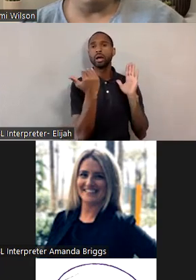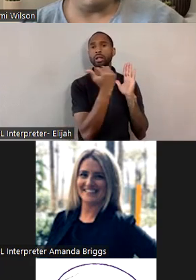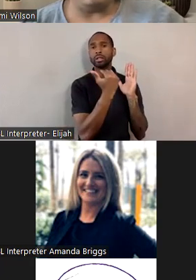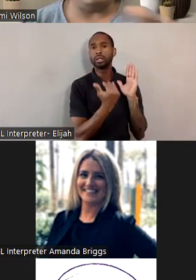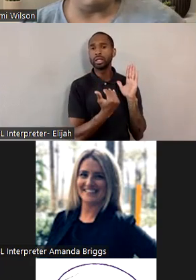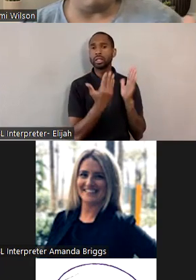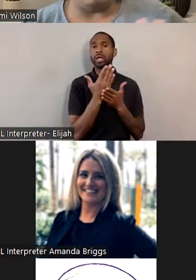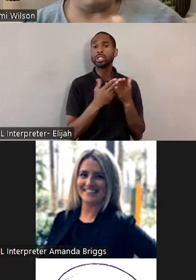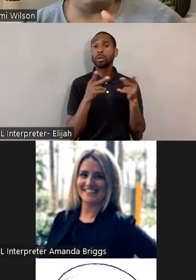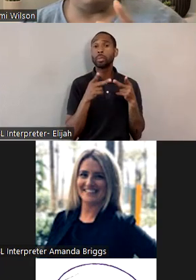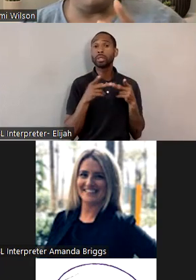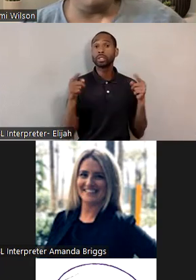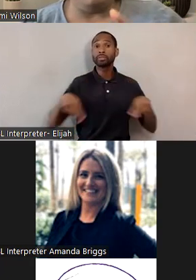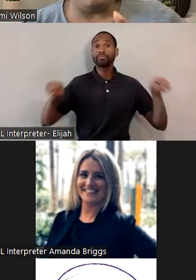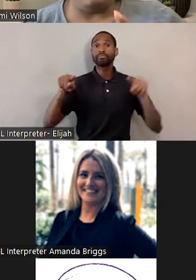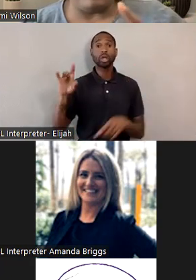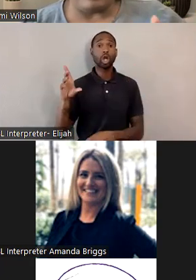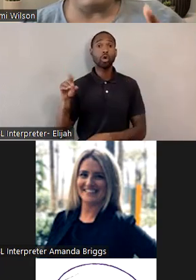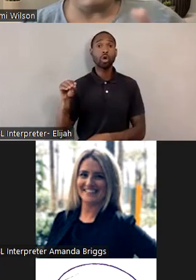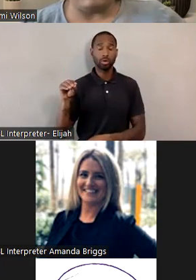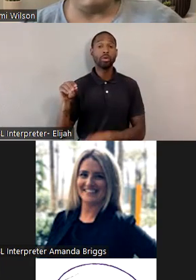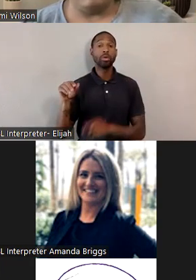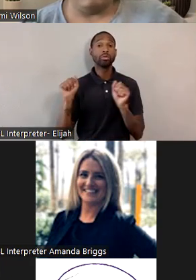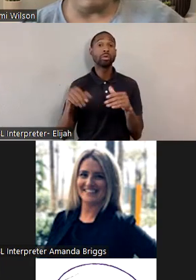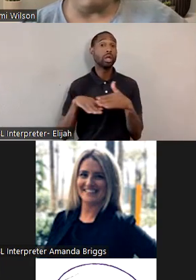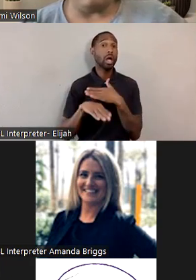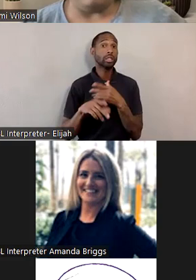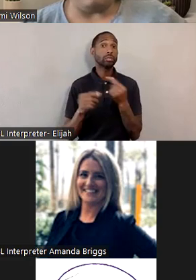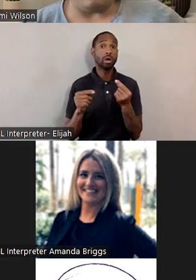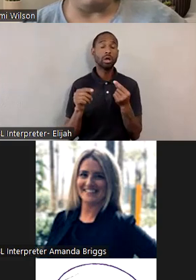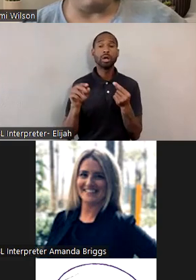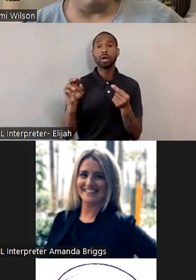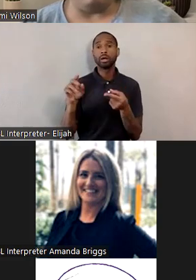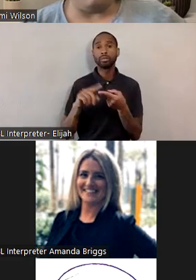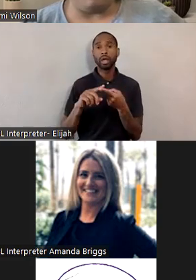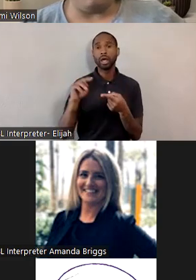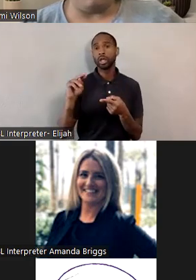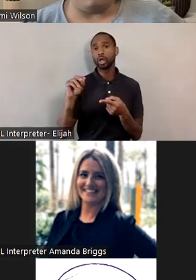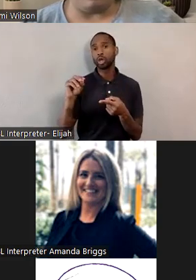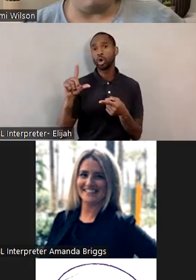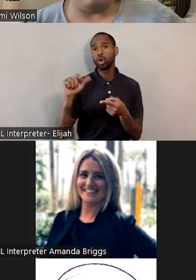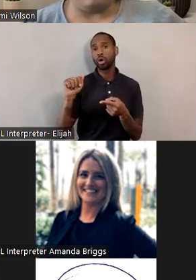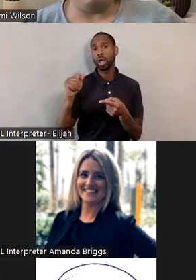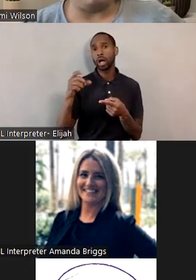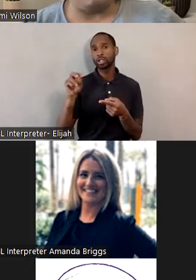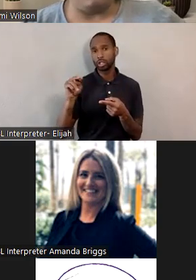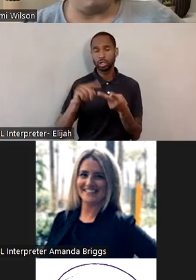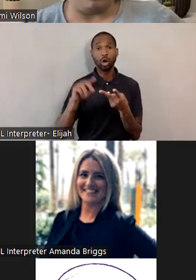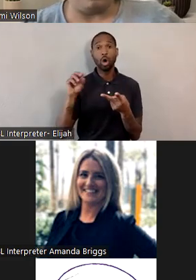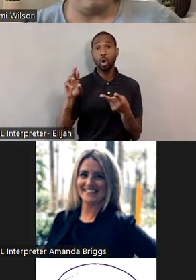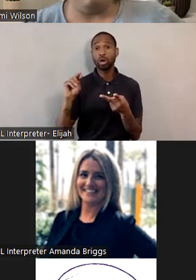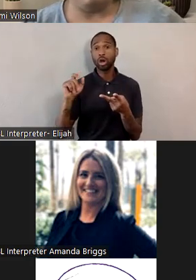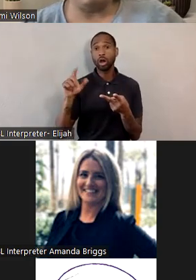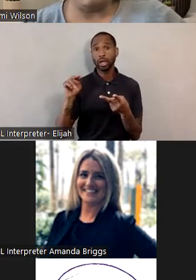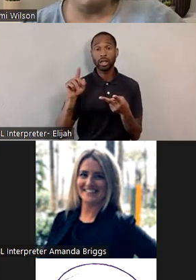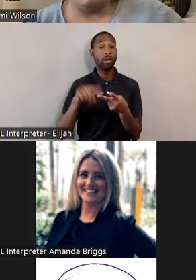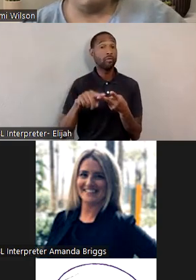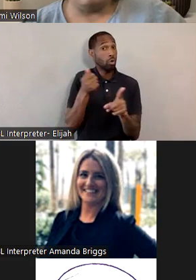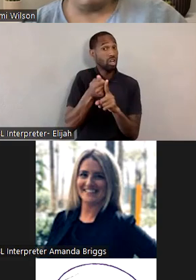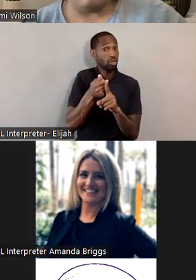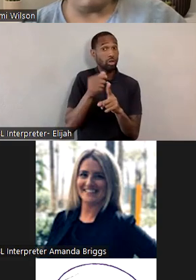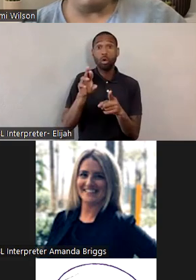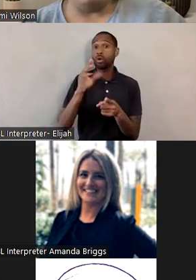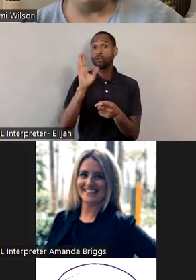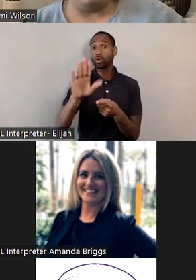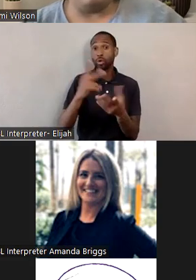the places in Colorado where you can access that Naloxone for yourself or your program. And the